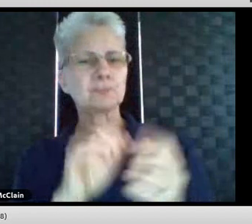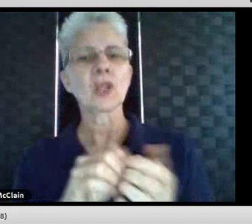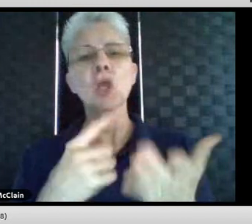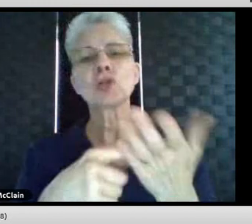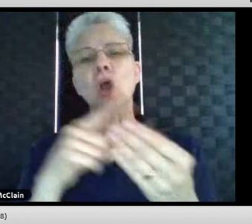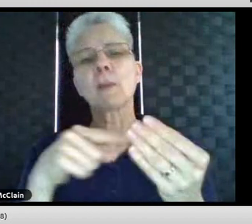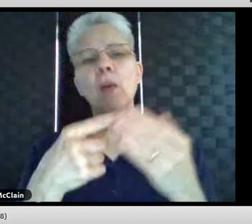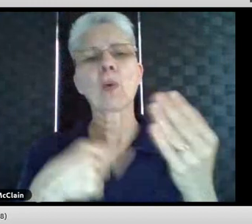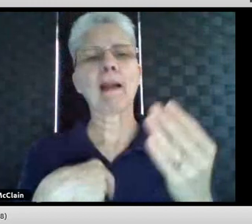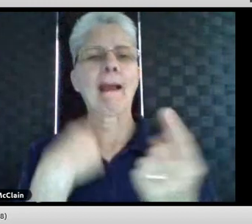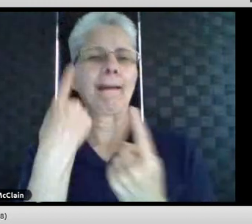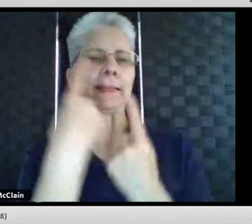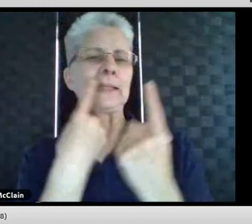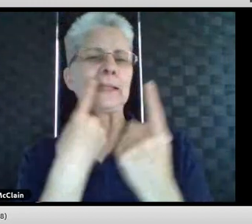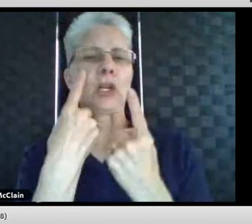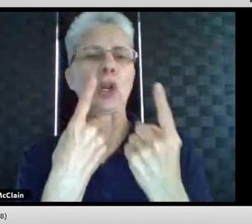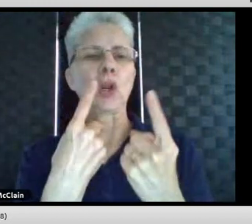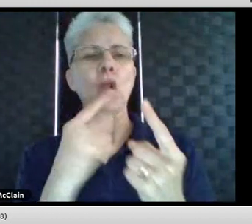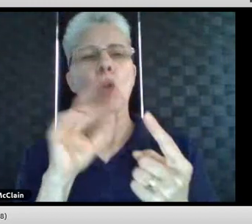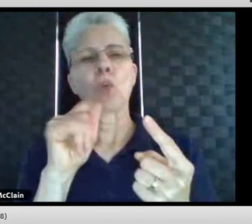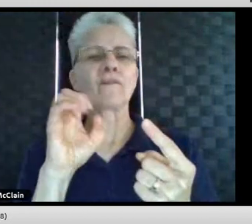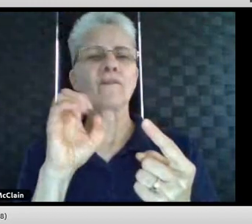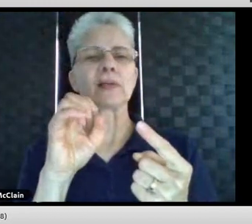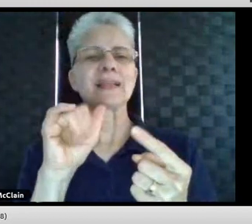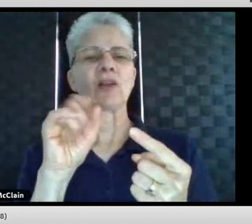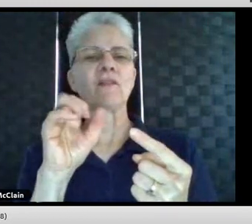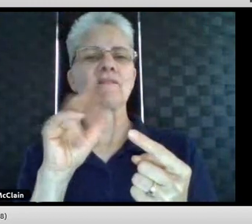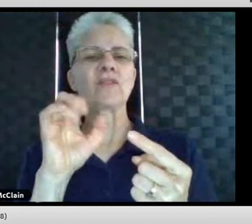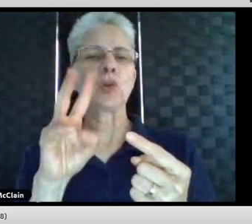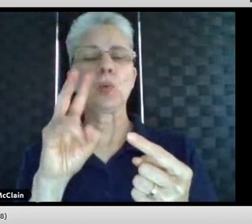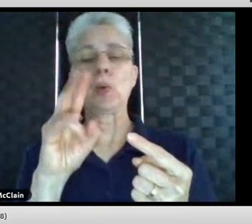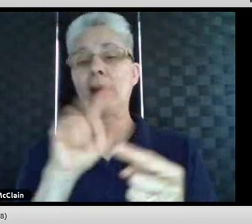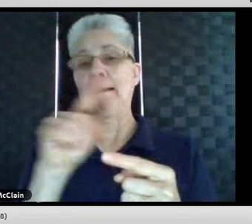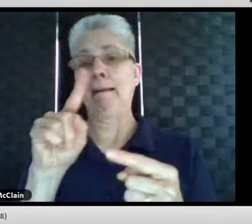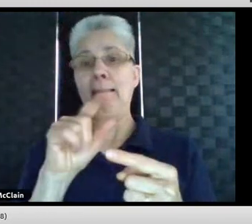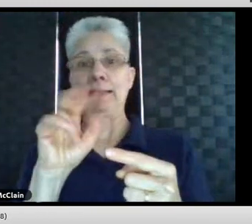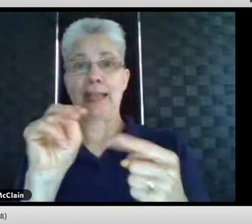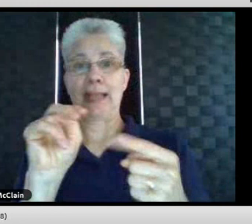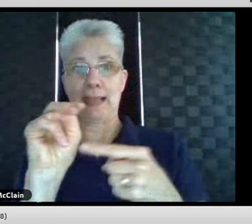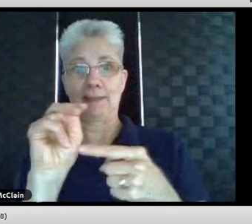I consider reference-interview Zen. There is such a thing.